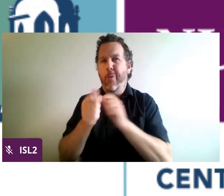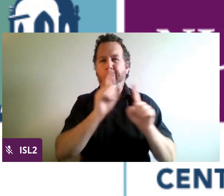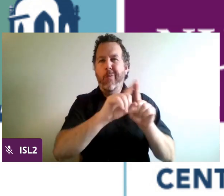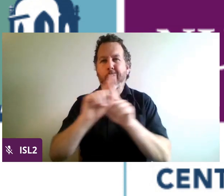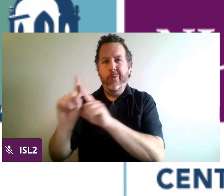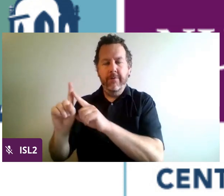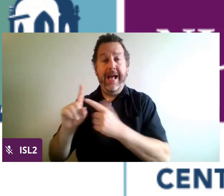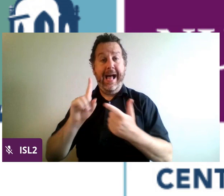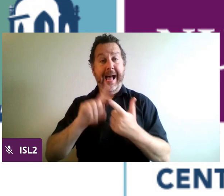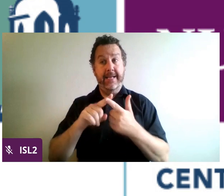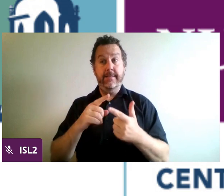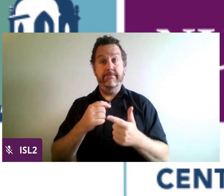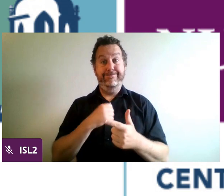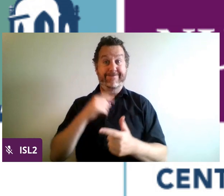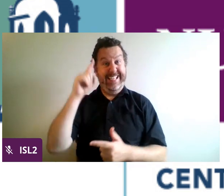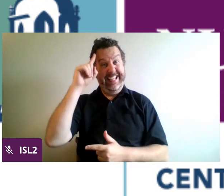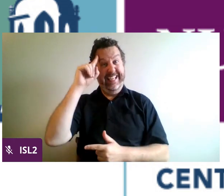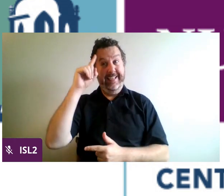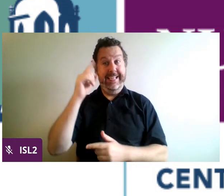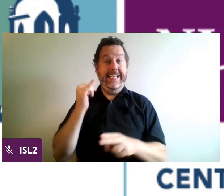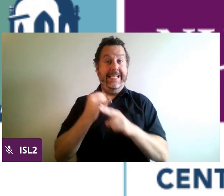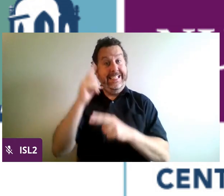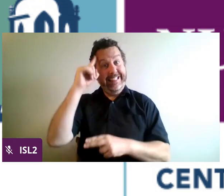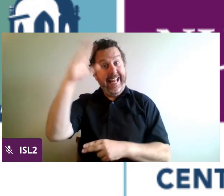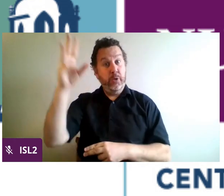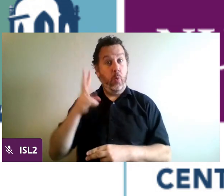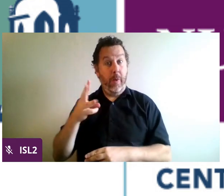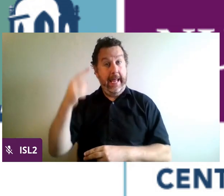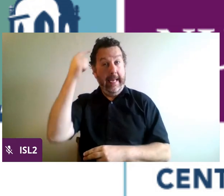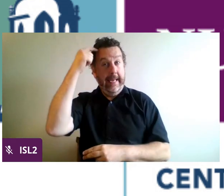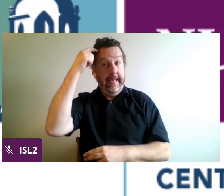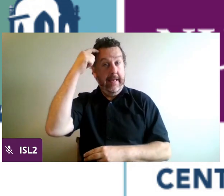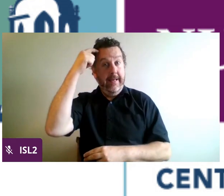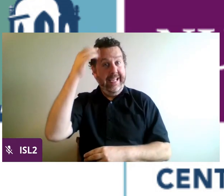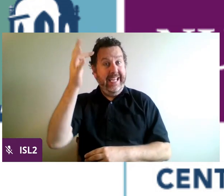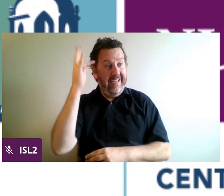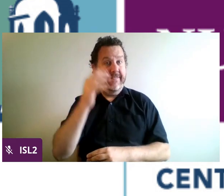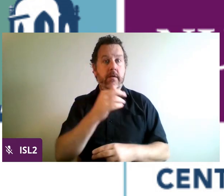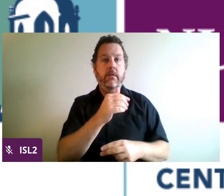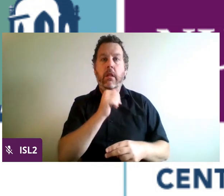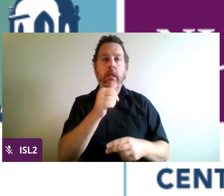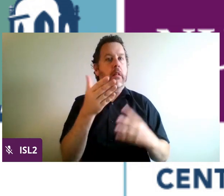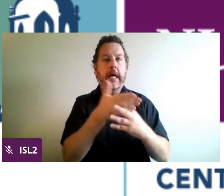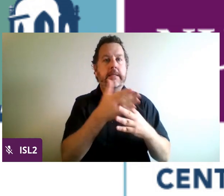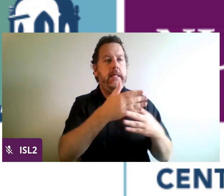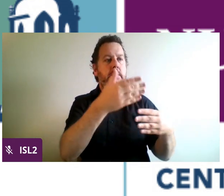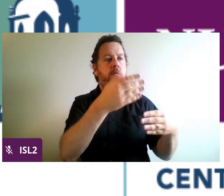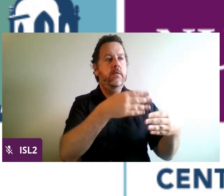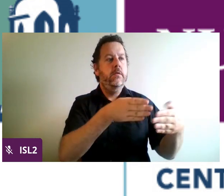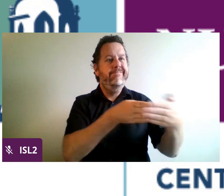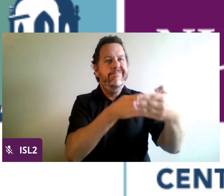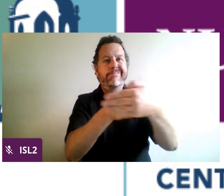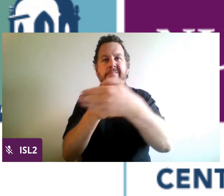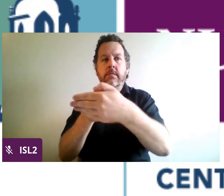I can tell you that lack of access to these things is a violation of human right, my experiences